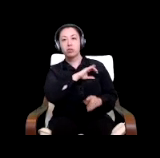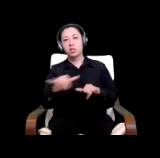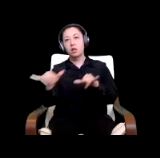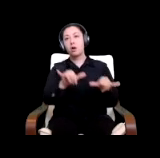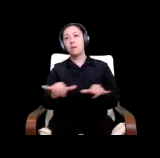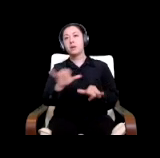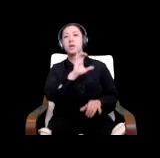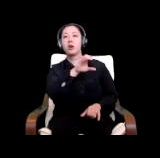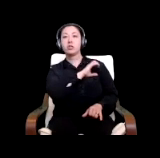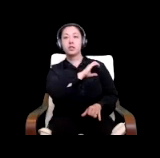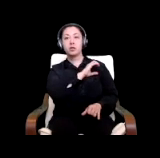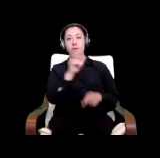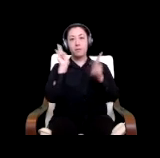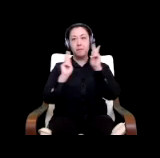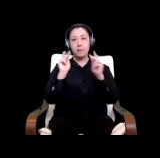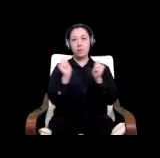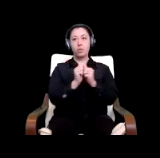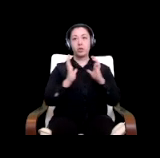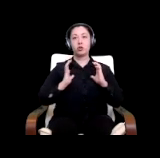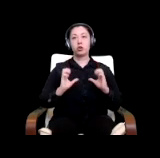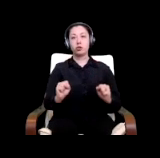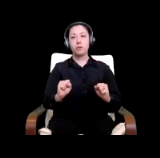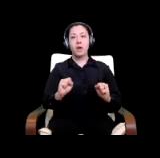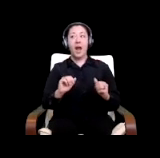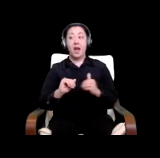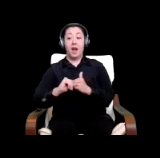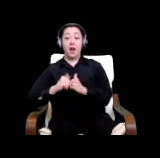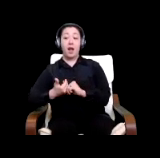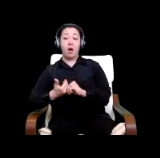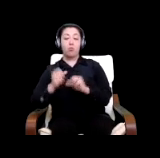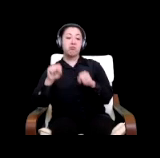characteristics of individuals with CHARGE and ways of addressing those in school. It